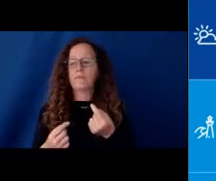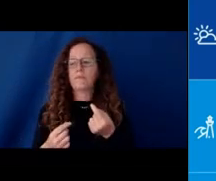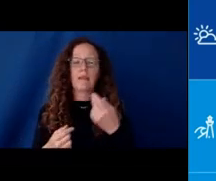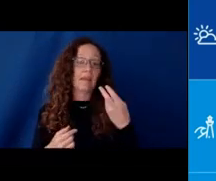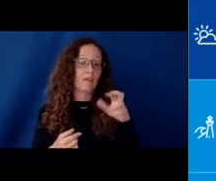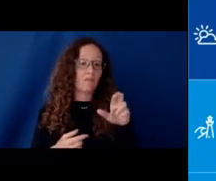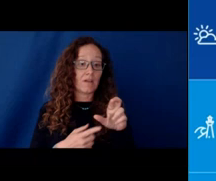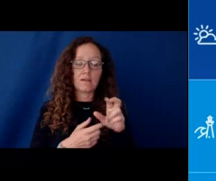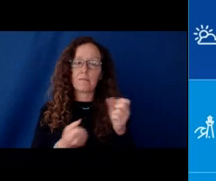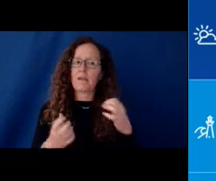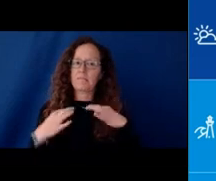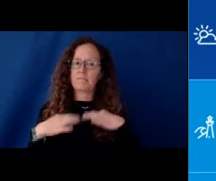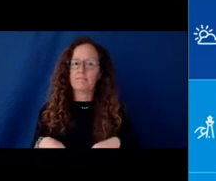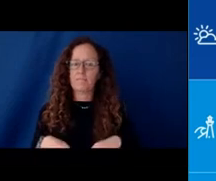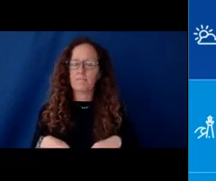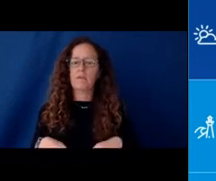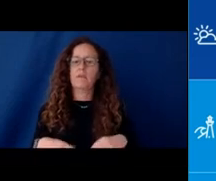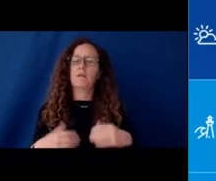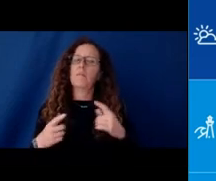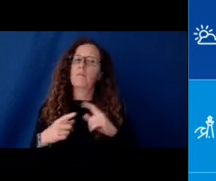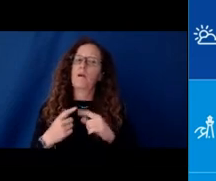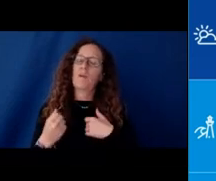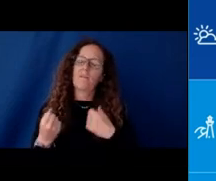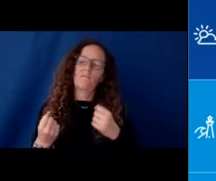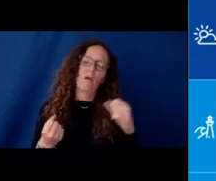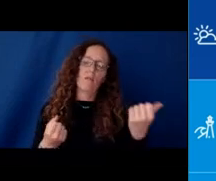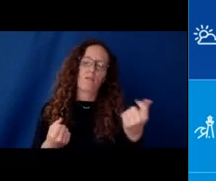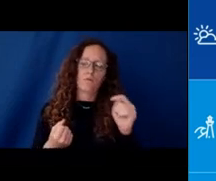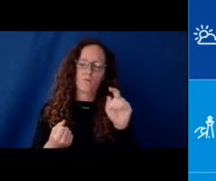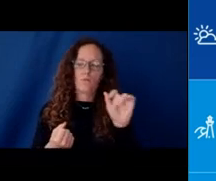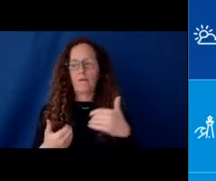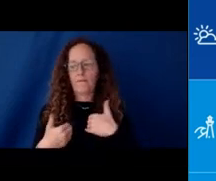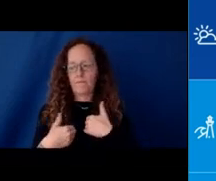only tool in the toolbox. Heat Index and Wet Bulb Globe Temperature are still used by our partners,